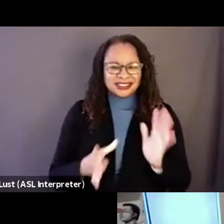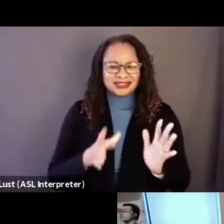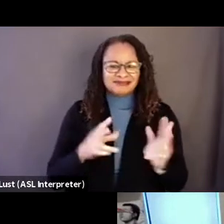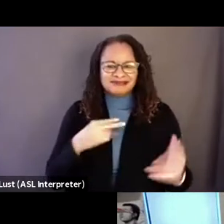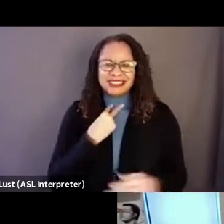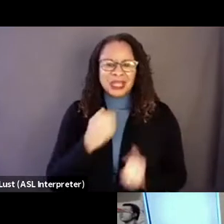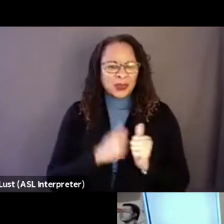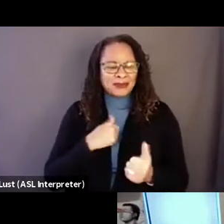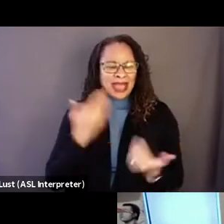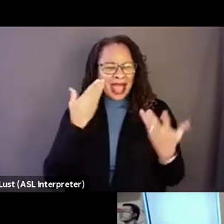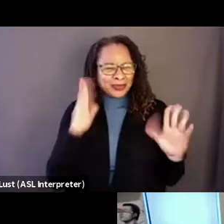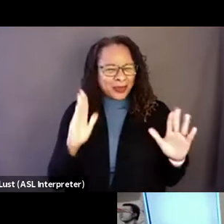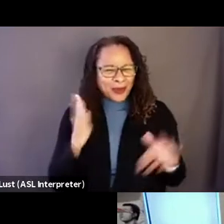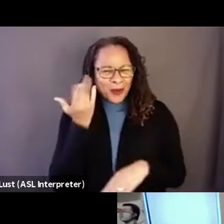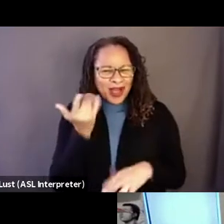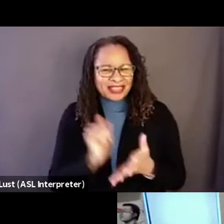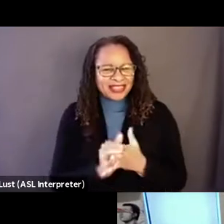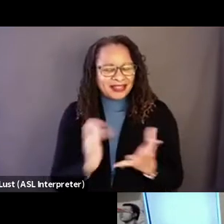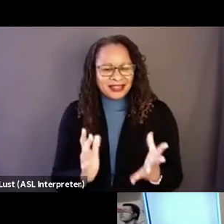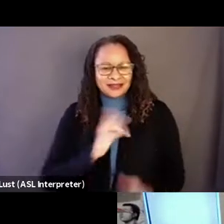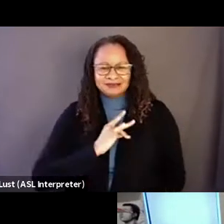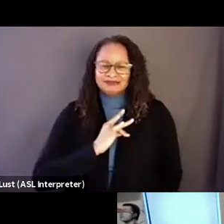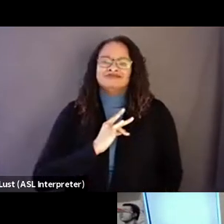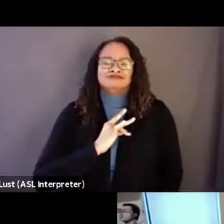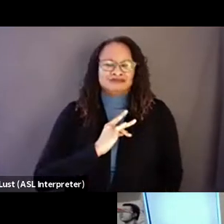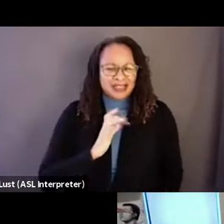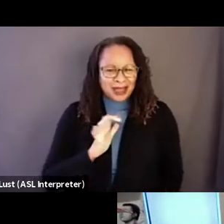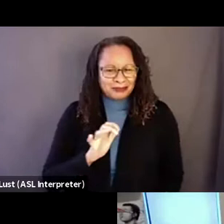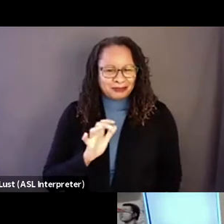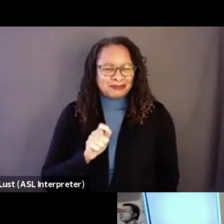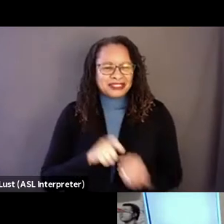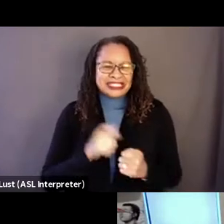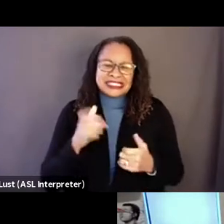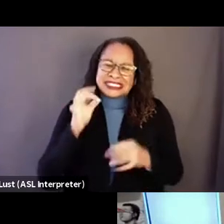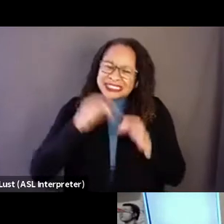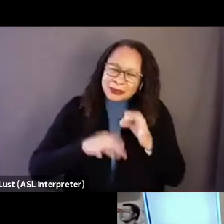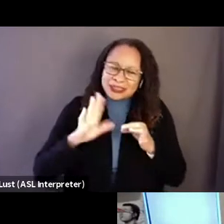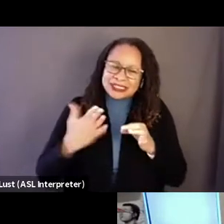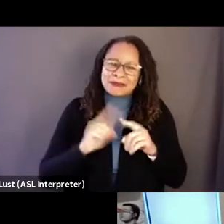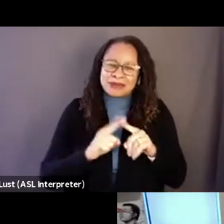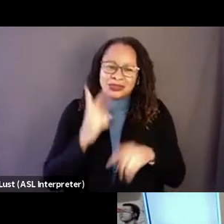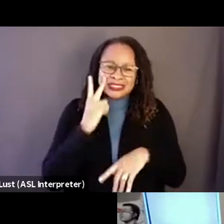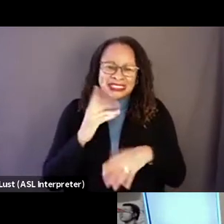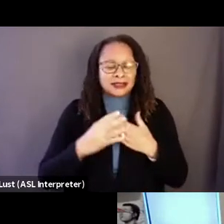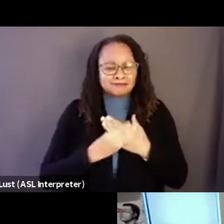I don't know why that is just resonating with me so much. It seemed like such a simple gesture, but yeah, it was so full of love.